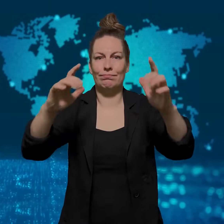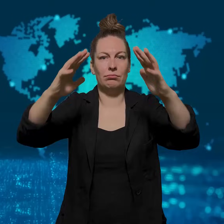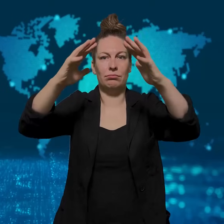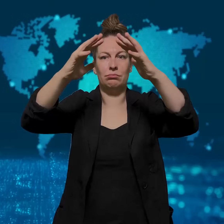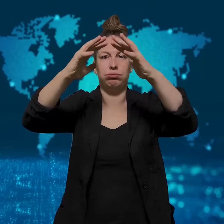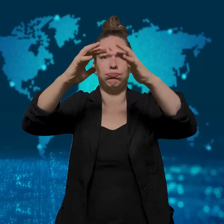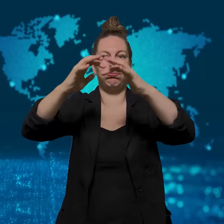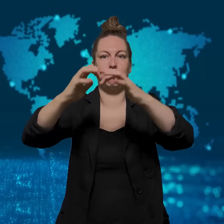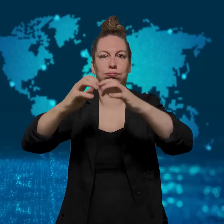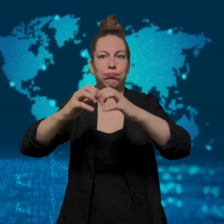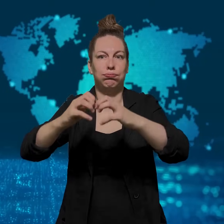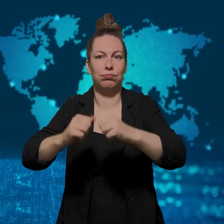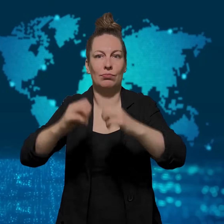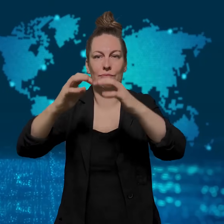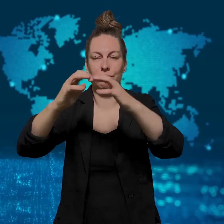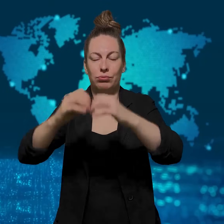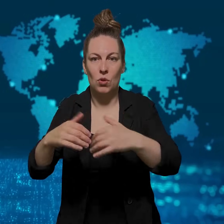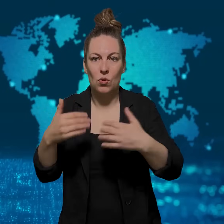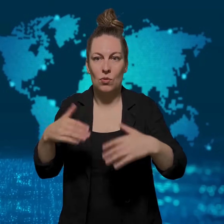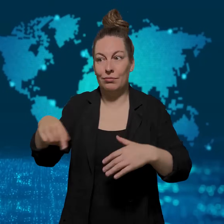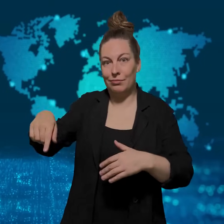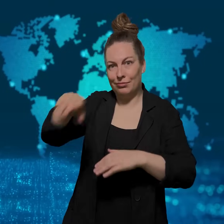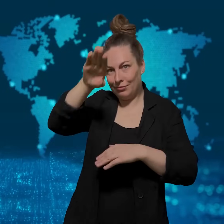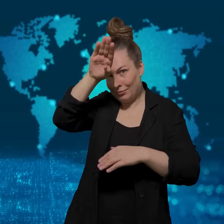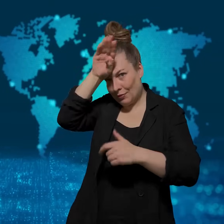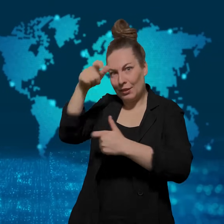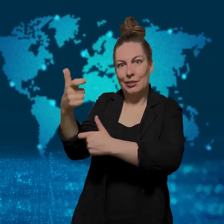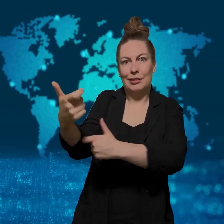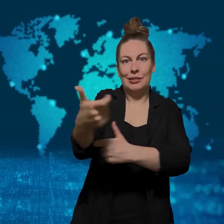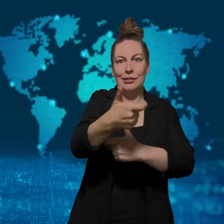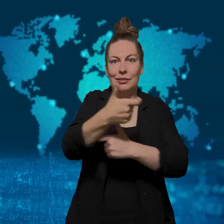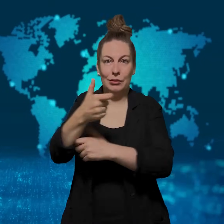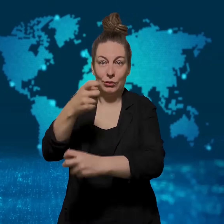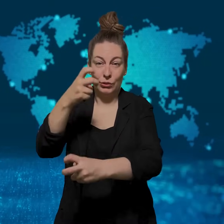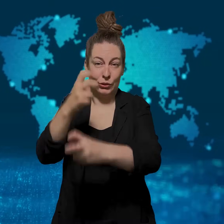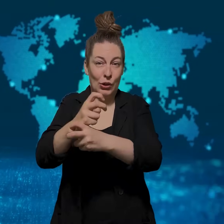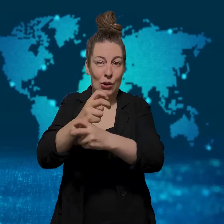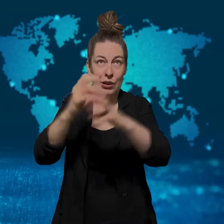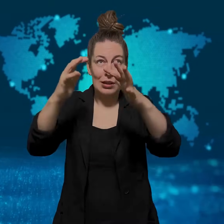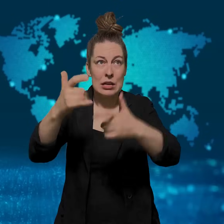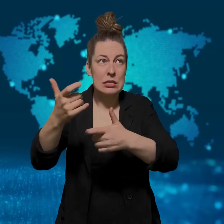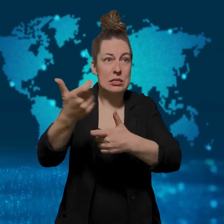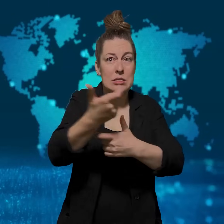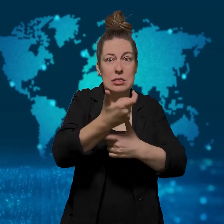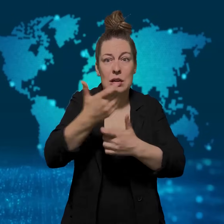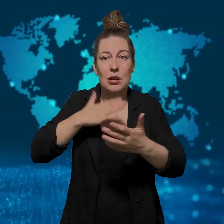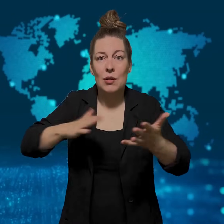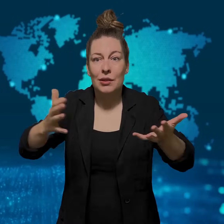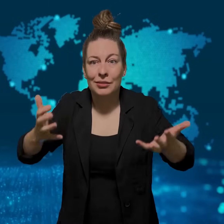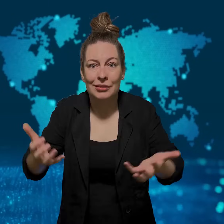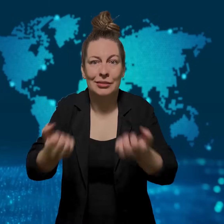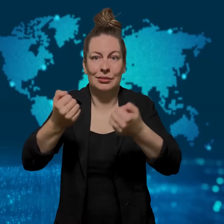but the collapse of the structure made it difficult for